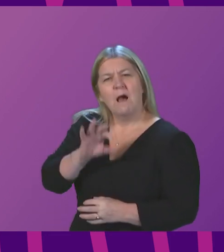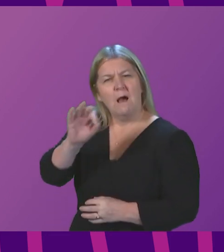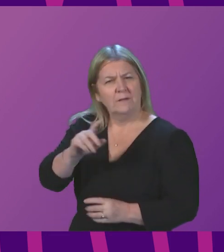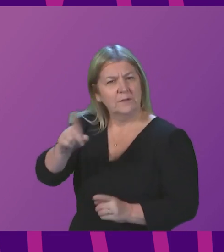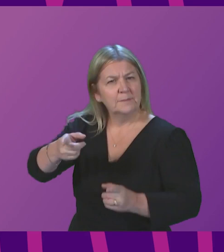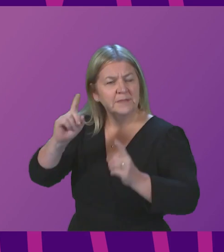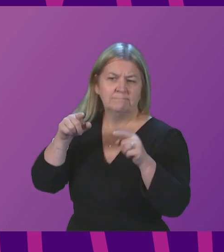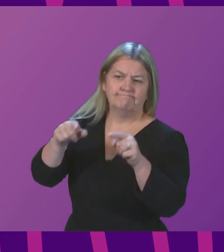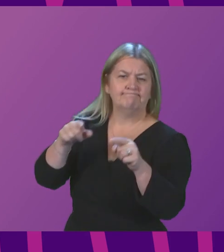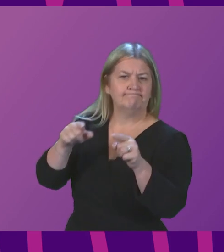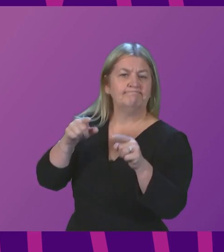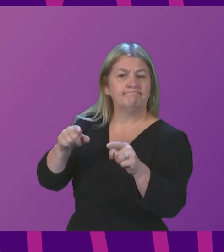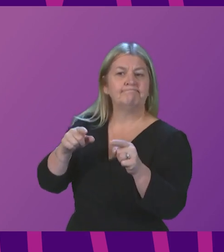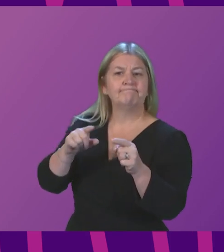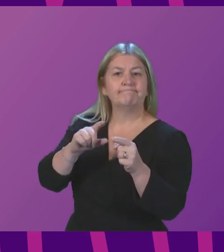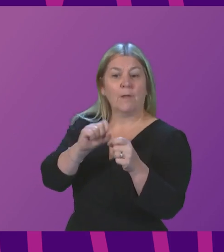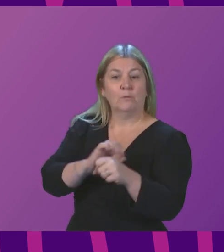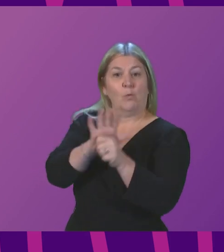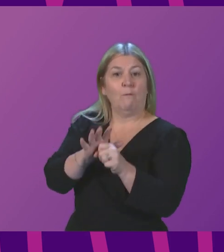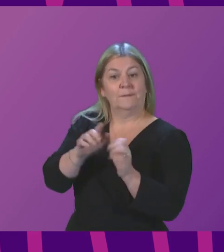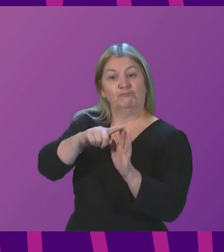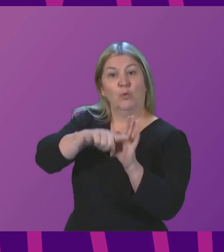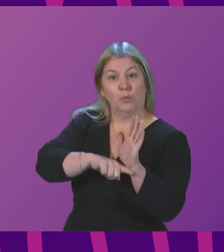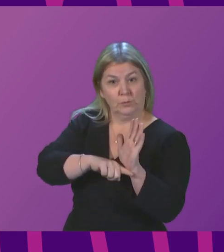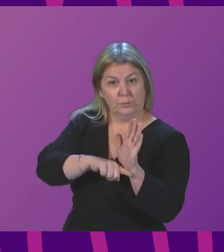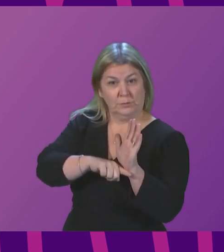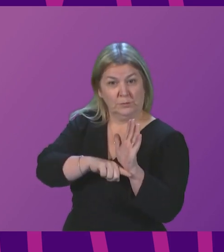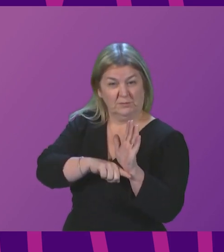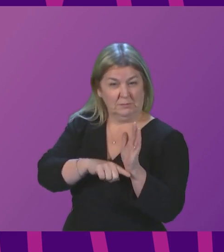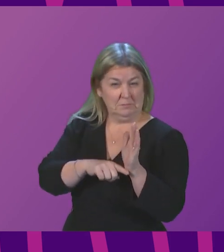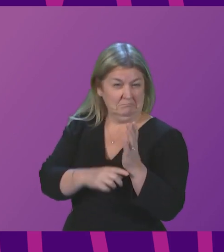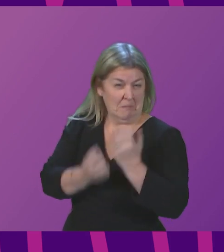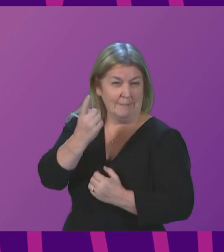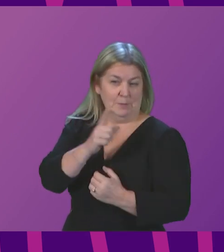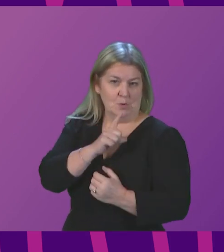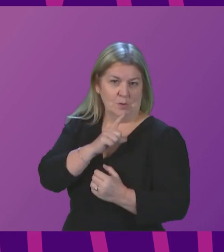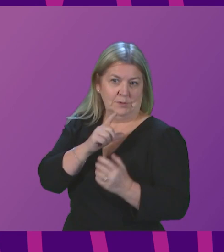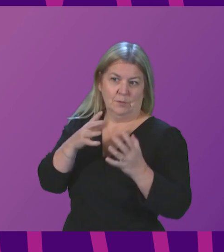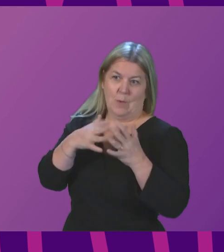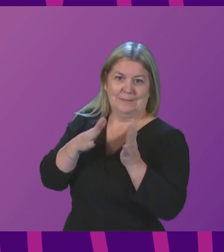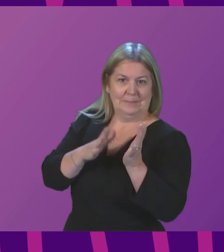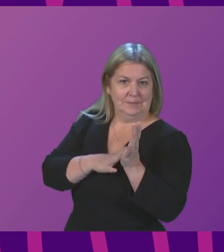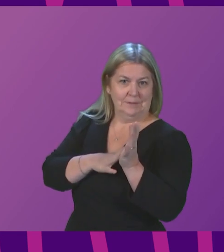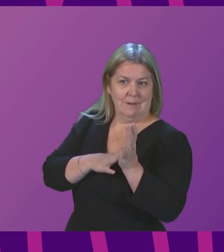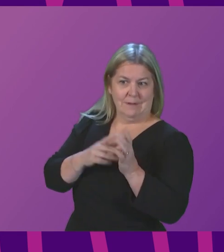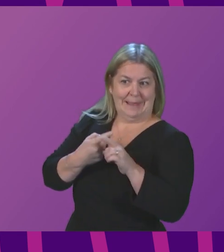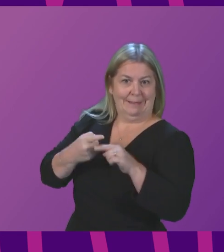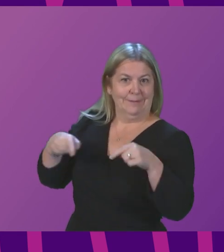be following the party scandal that is unfolding at Westminster?